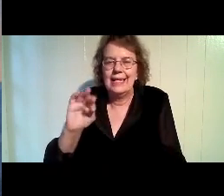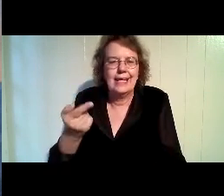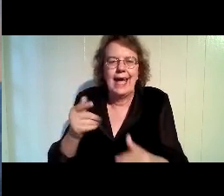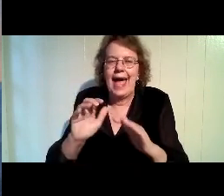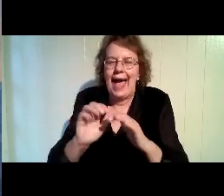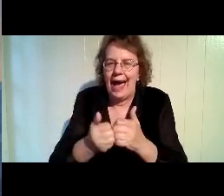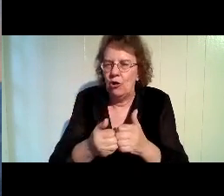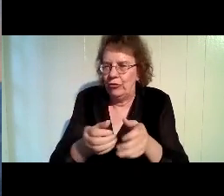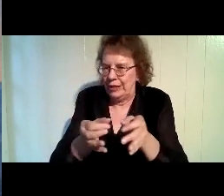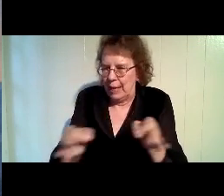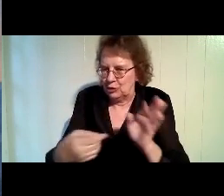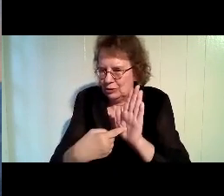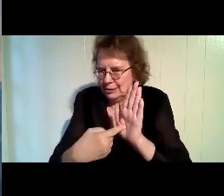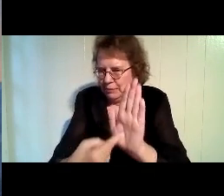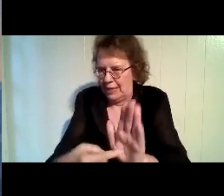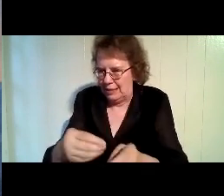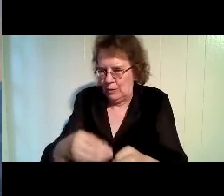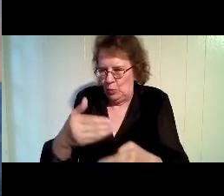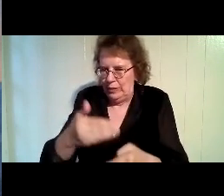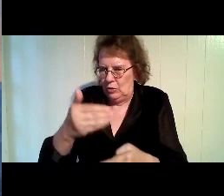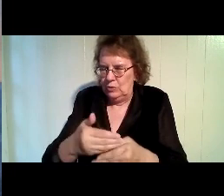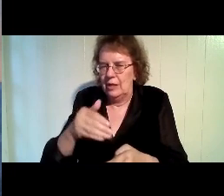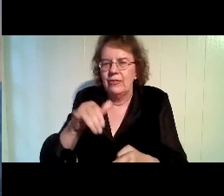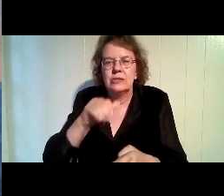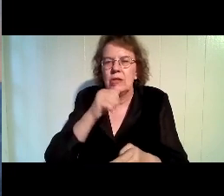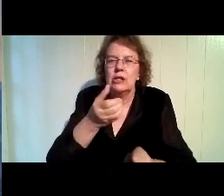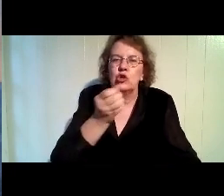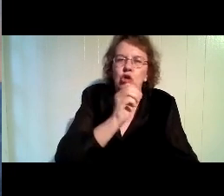Windows, so this is not to turn on captions automatically for